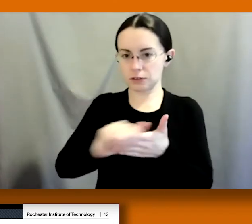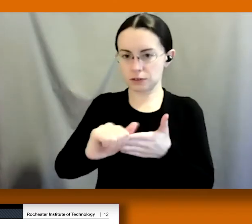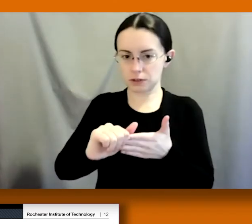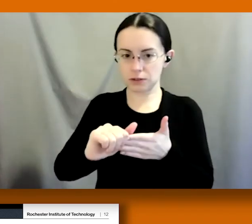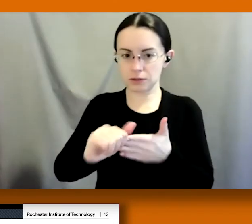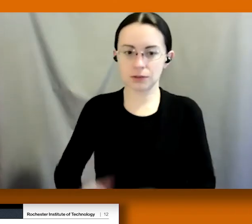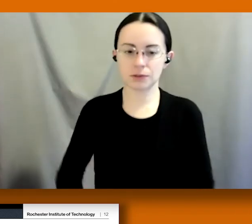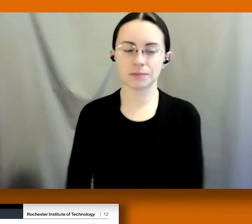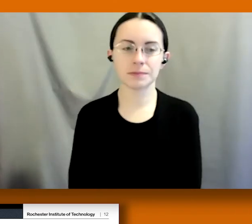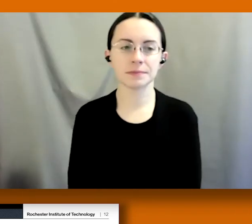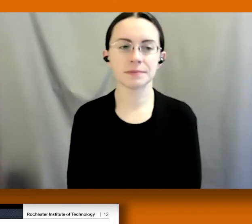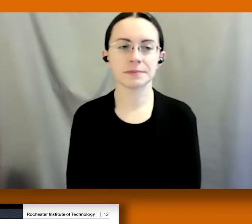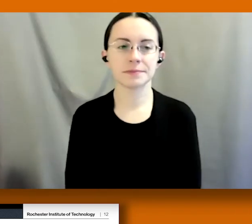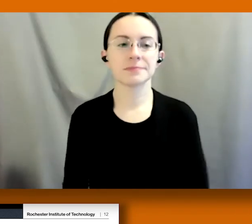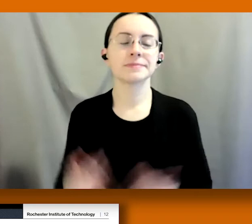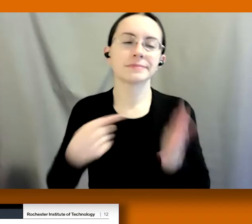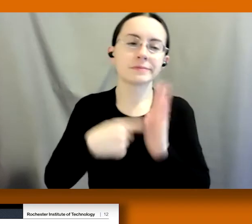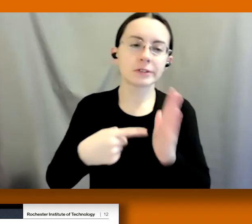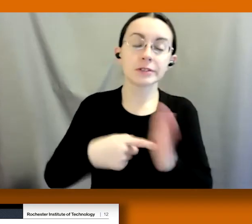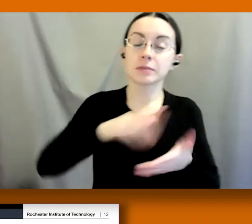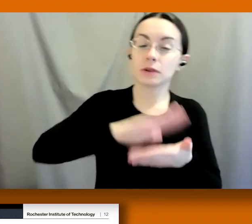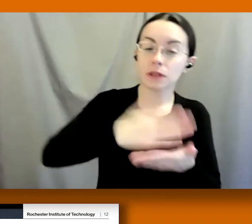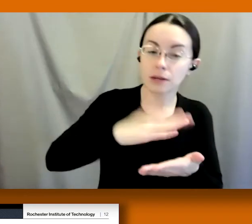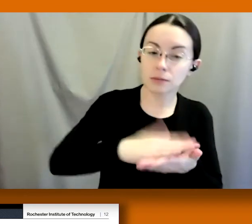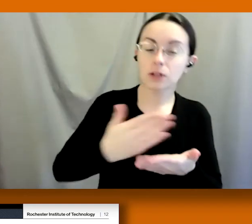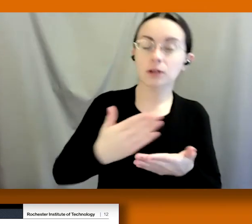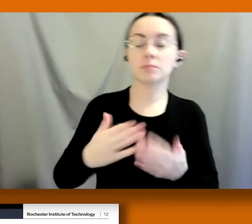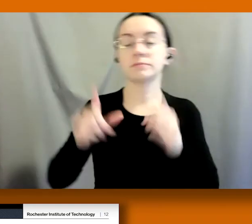such as laptops, tablets,